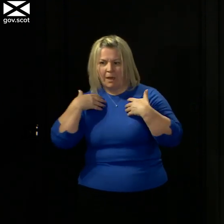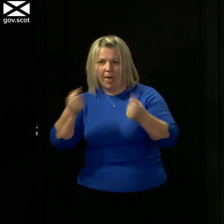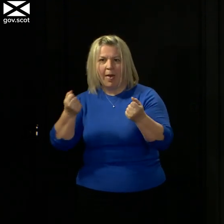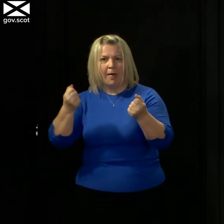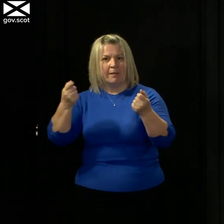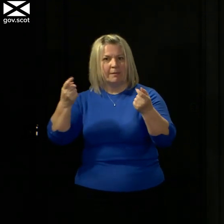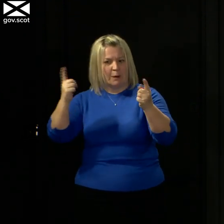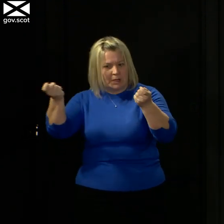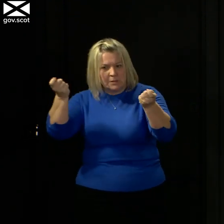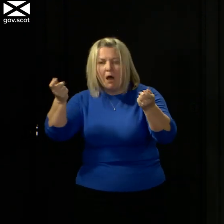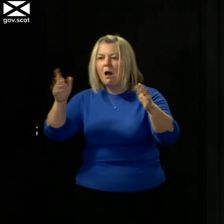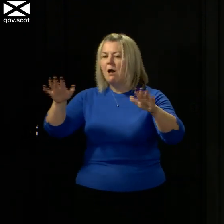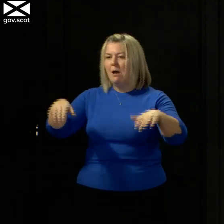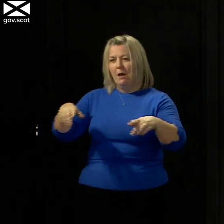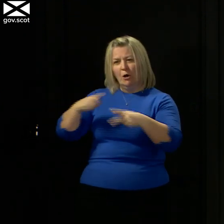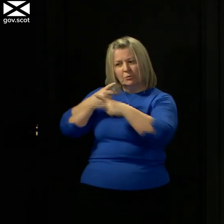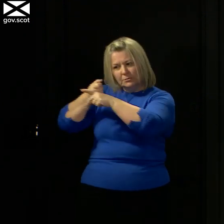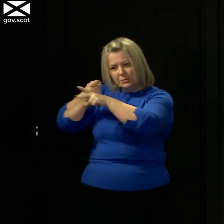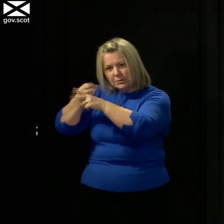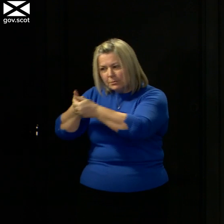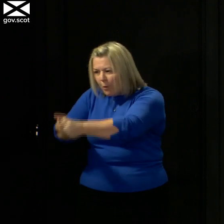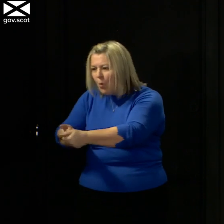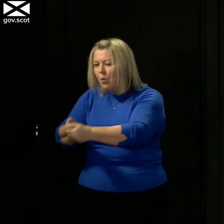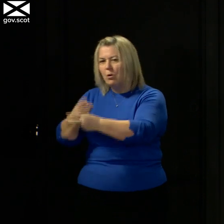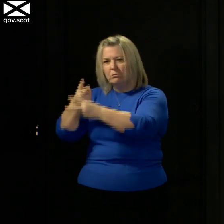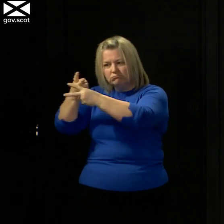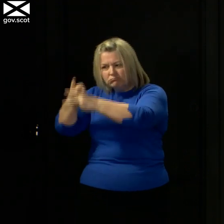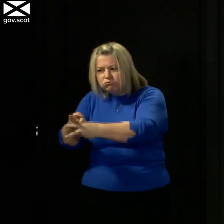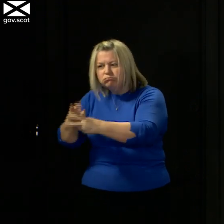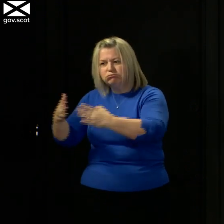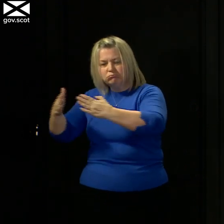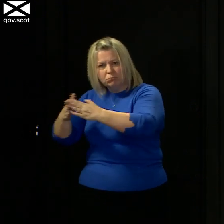protection teams local authorities and the care inspectorate to make sure the right